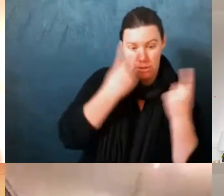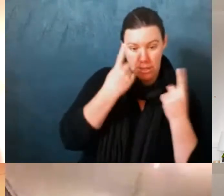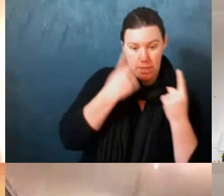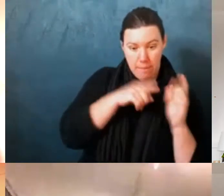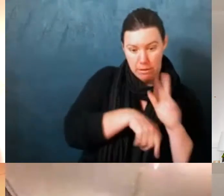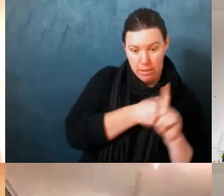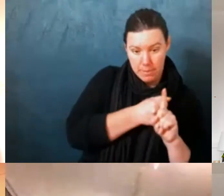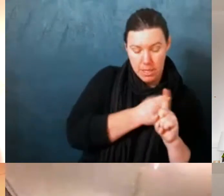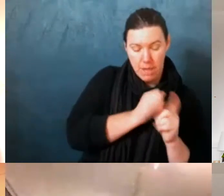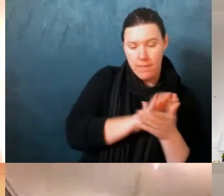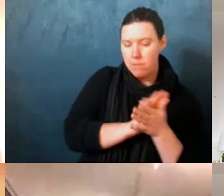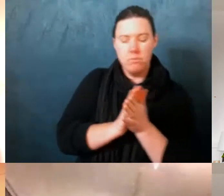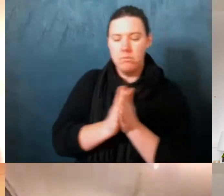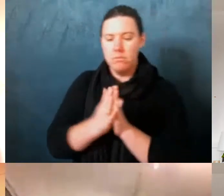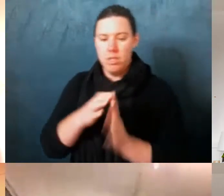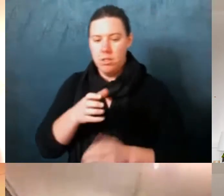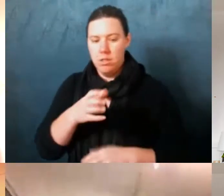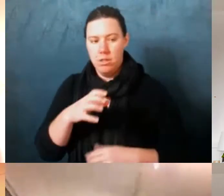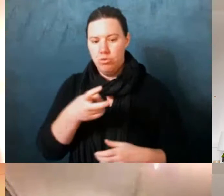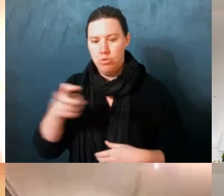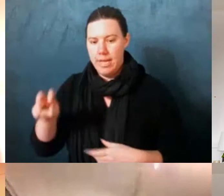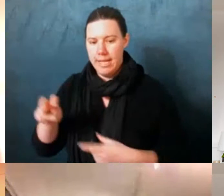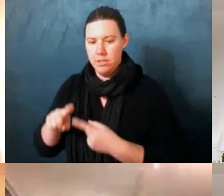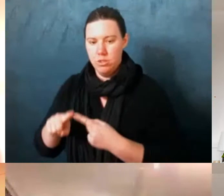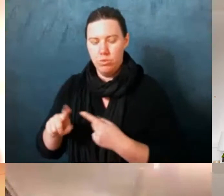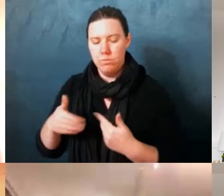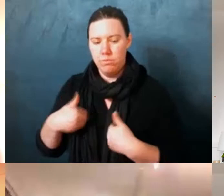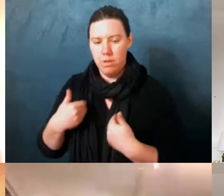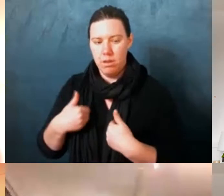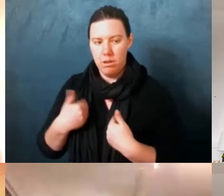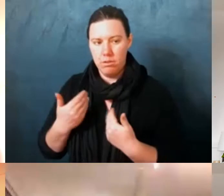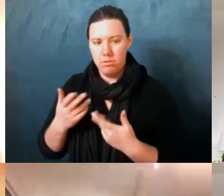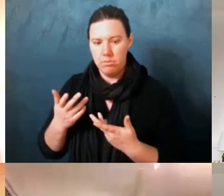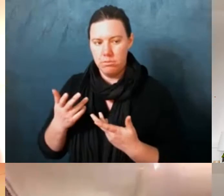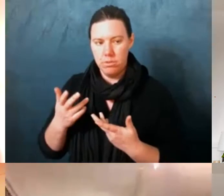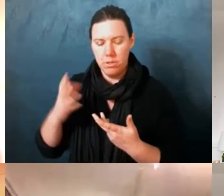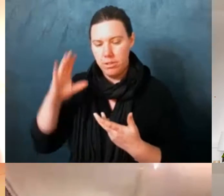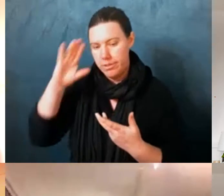now we have, you know, young people, you know, guys, they are, you know,